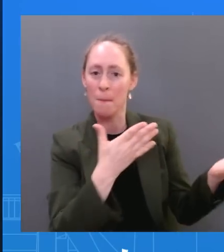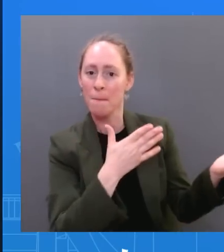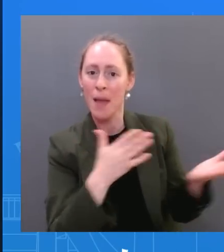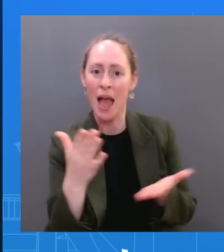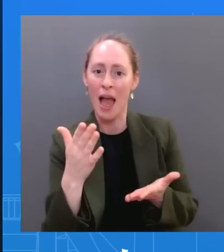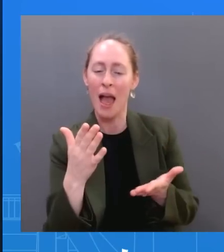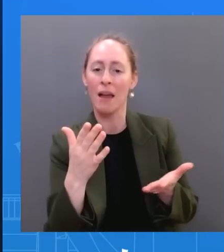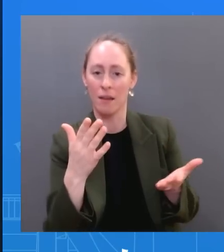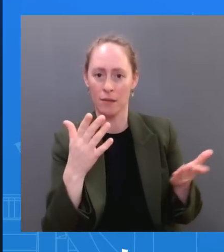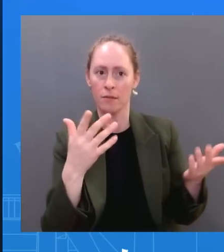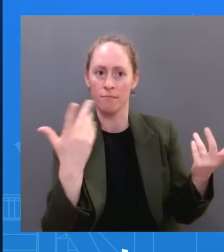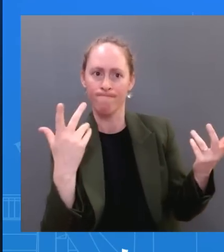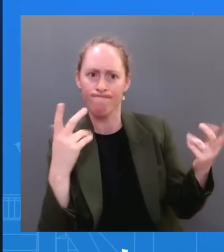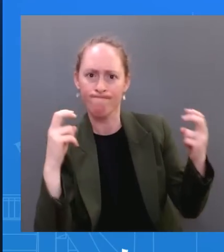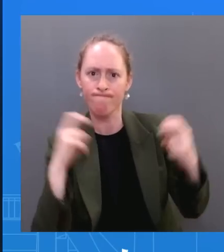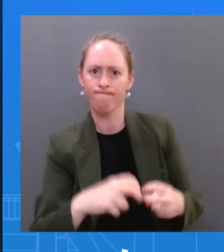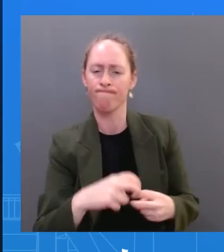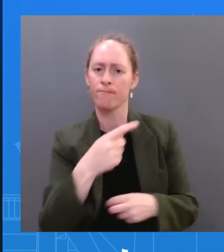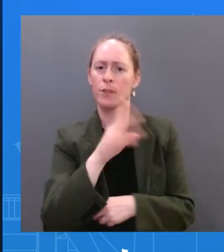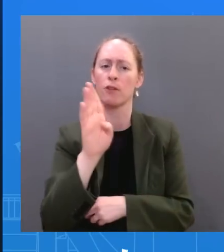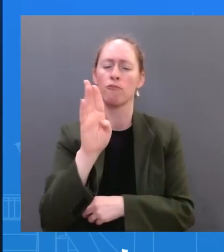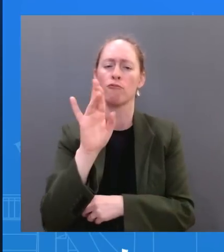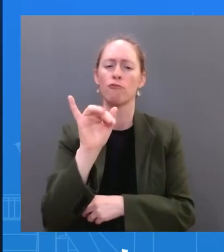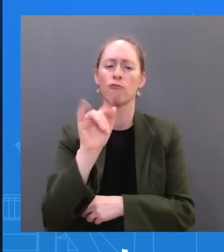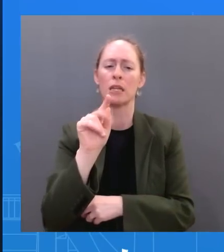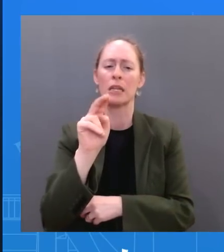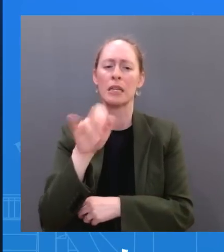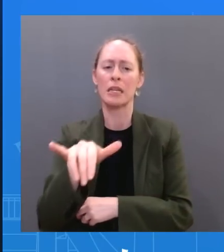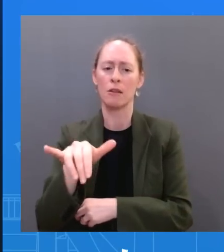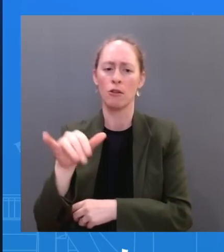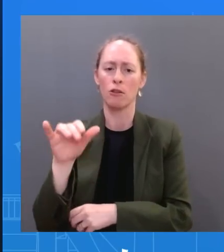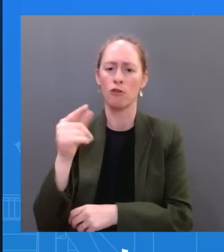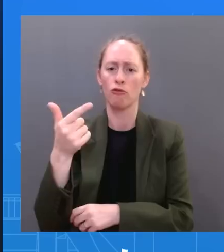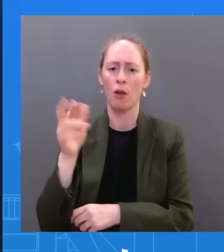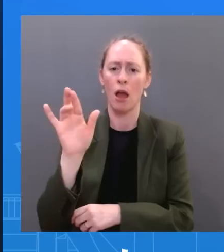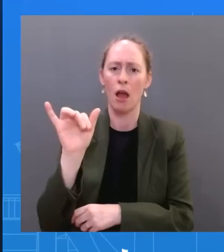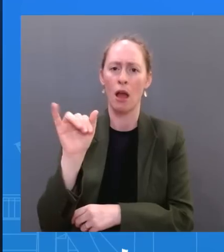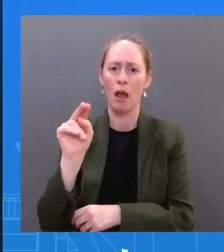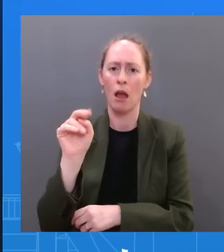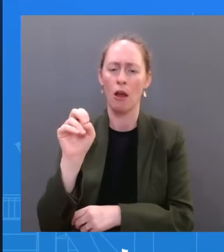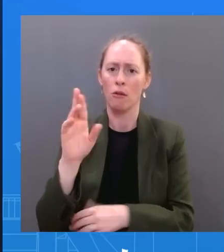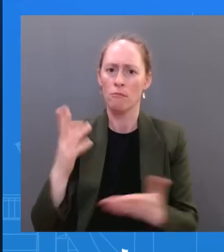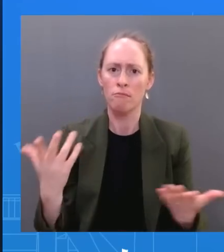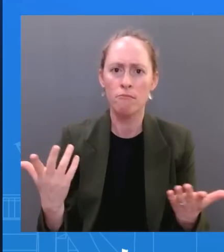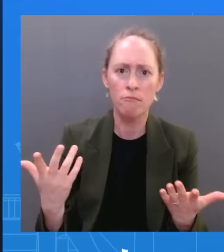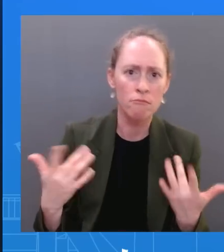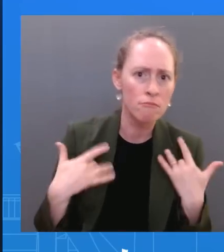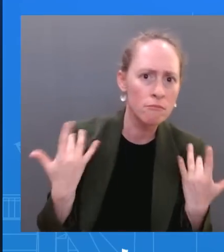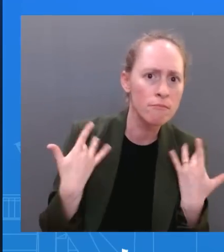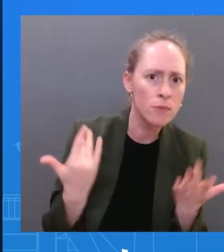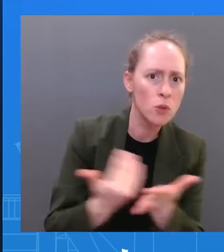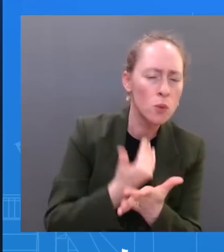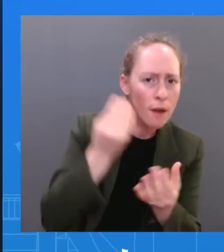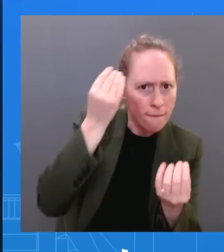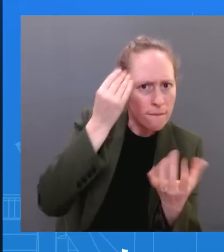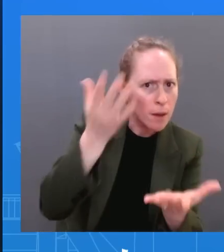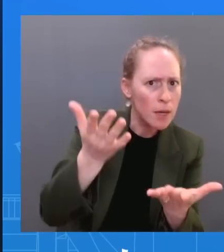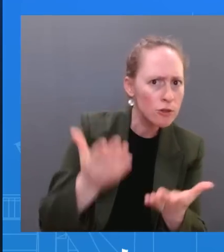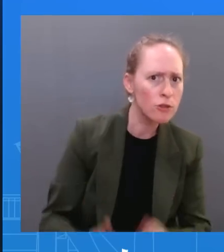from the National Security Council to former Governor Richardson. I won't comment on his travel or what he intends to do.